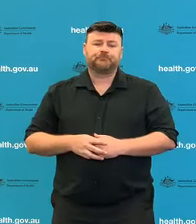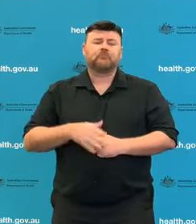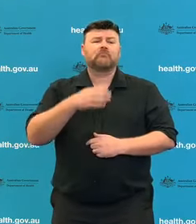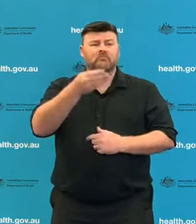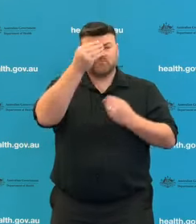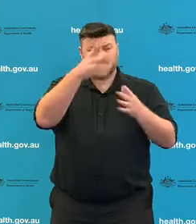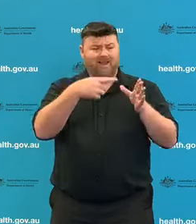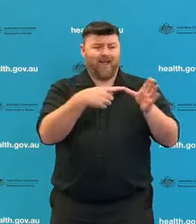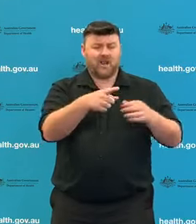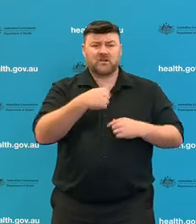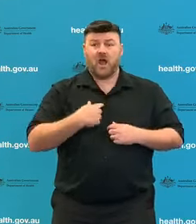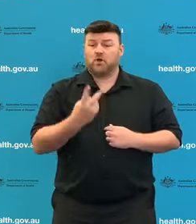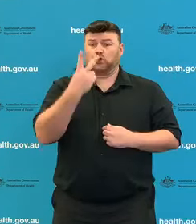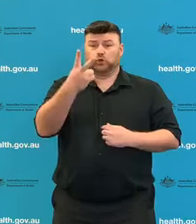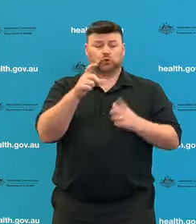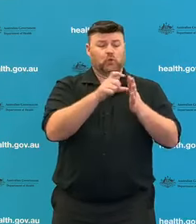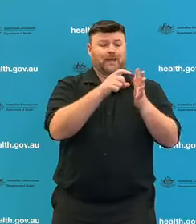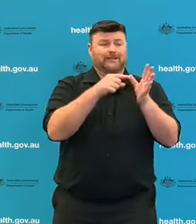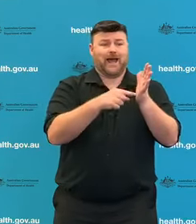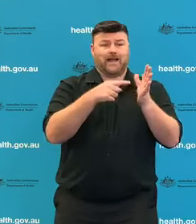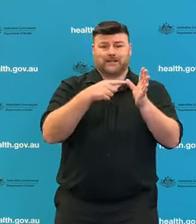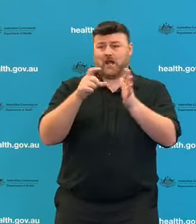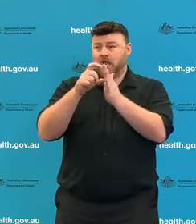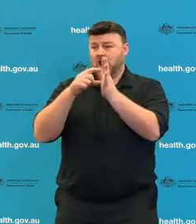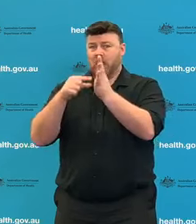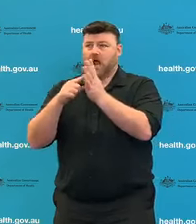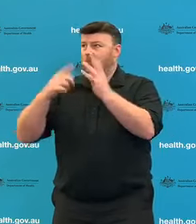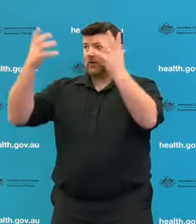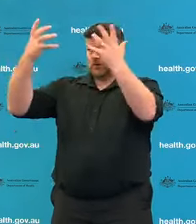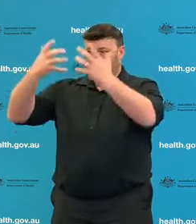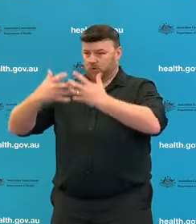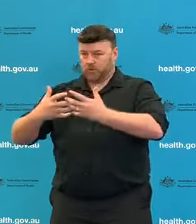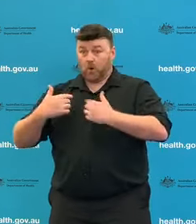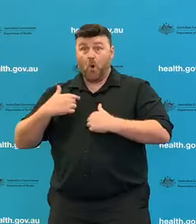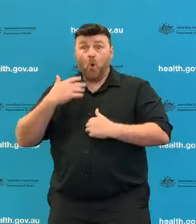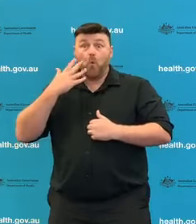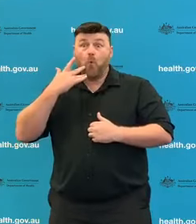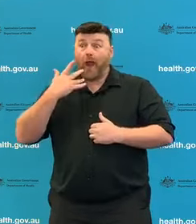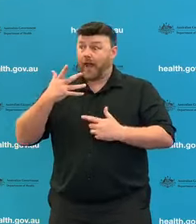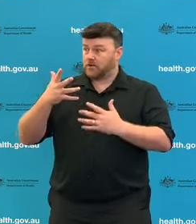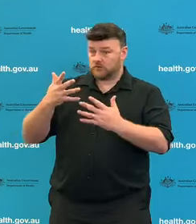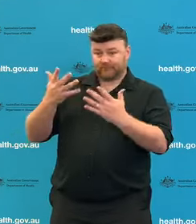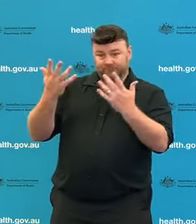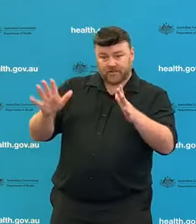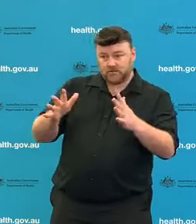can't give you a deadline when that will completely resolve. We had to go back some significant time